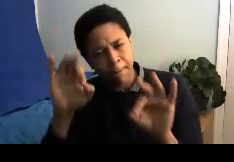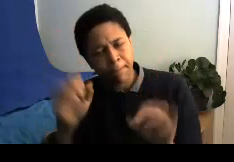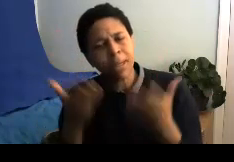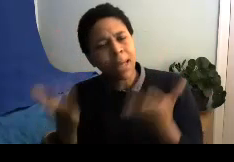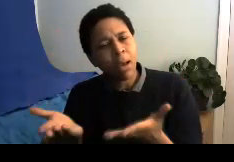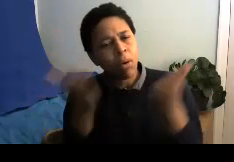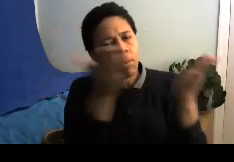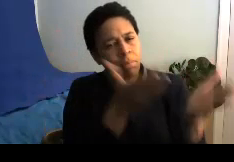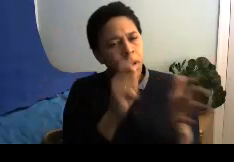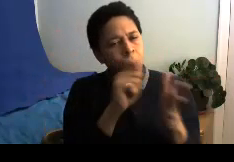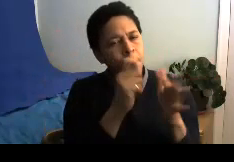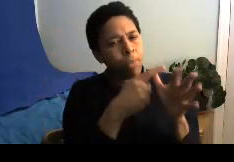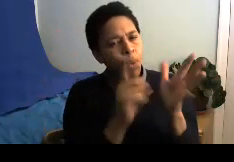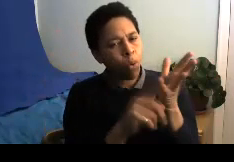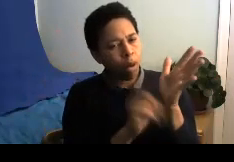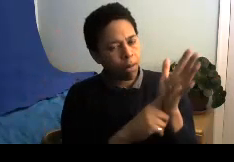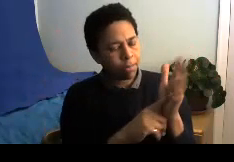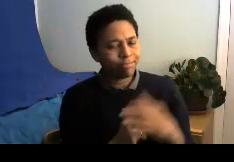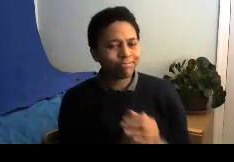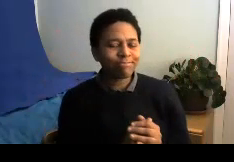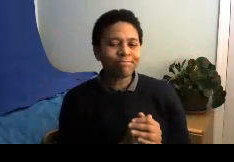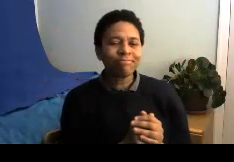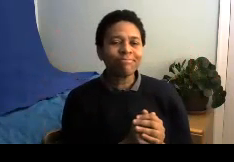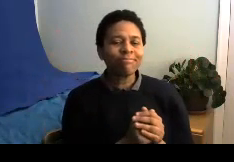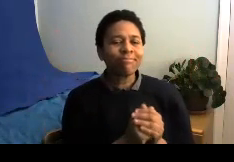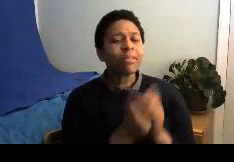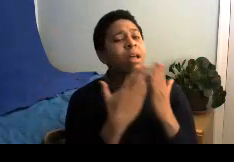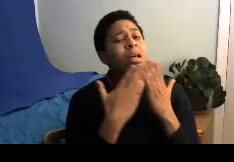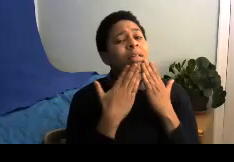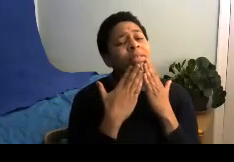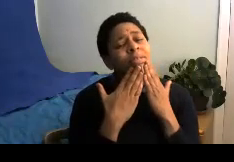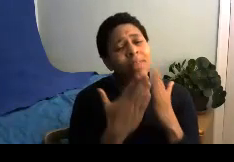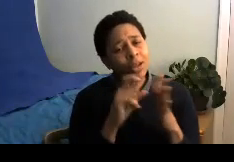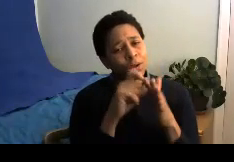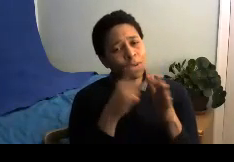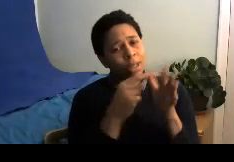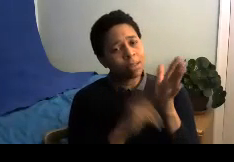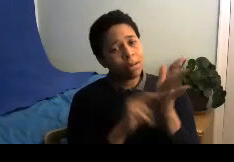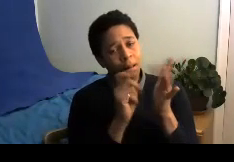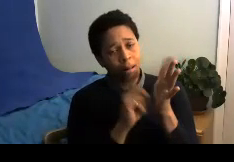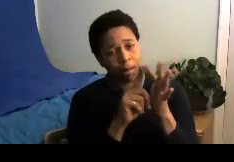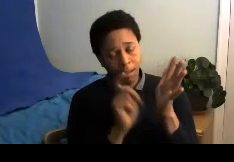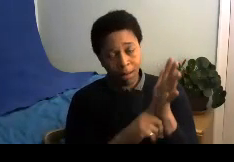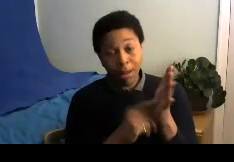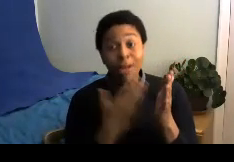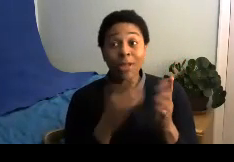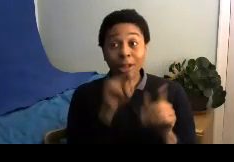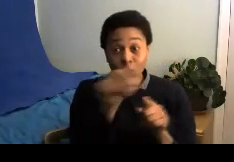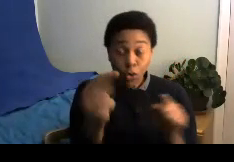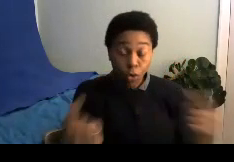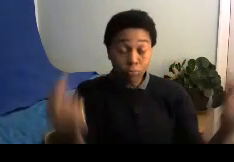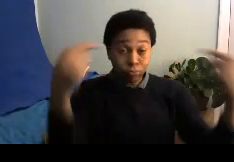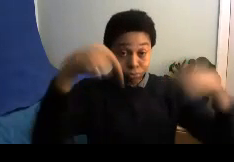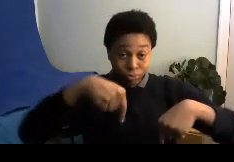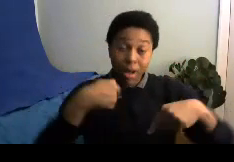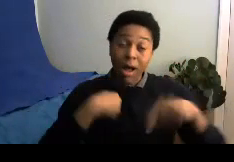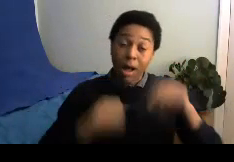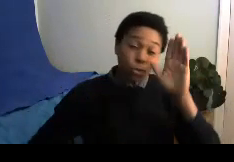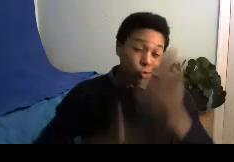Paul: Thank you, Daniel. Thank you all very much for joining us this evening. I'm just going to go straight into a reading from